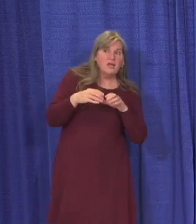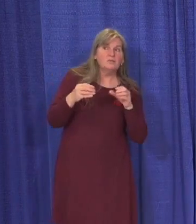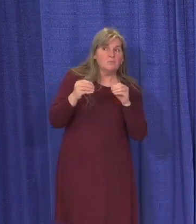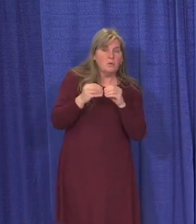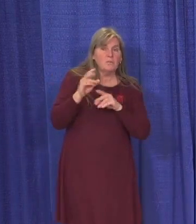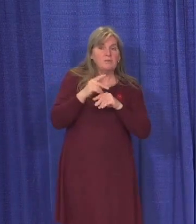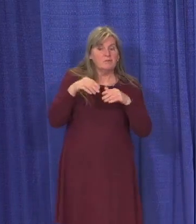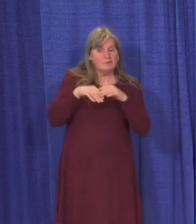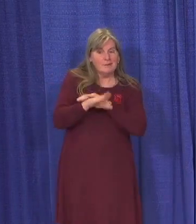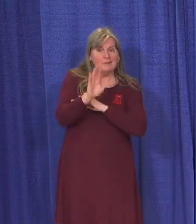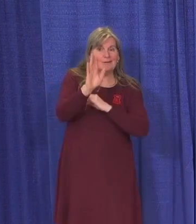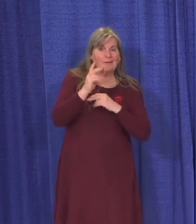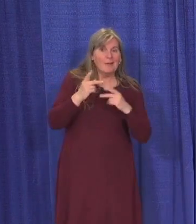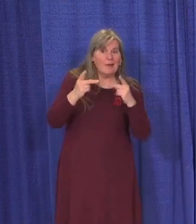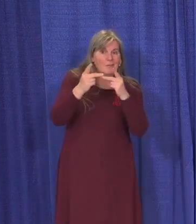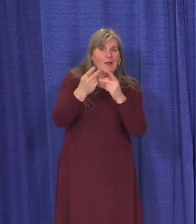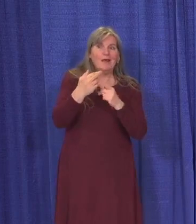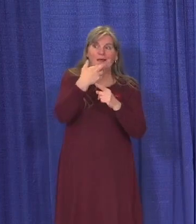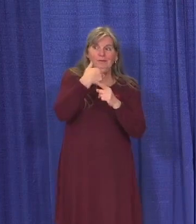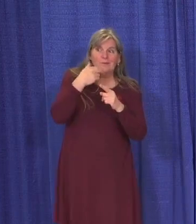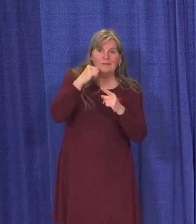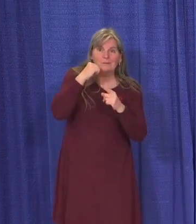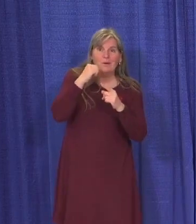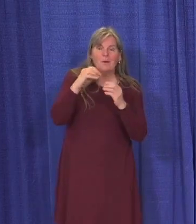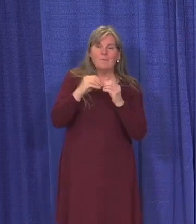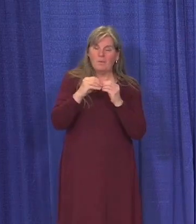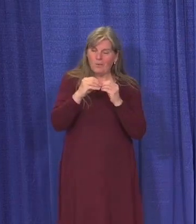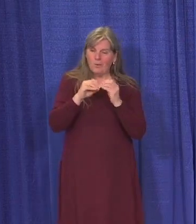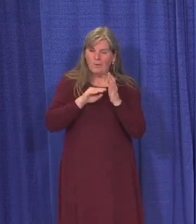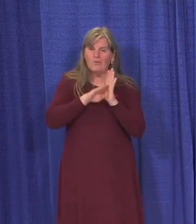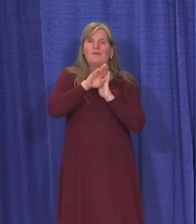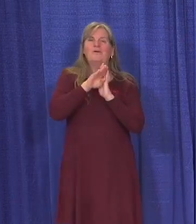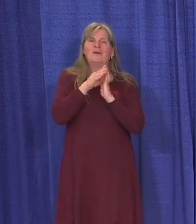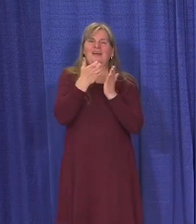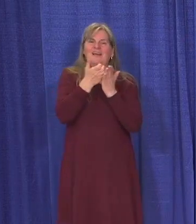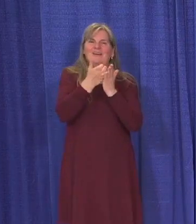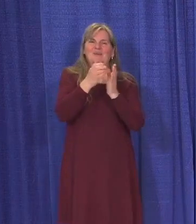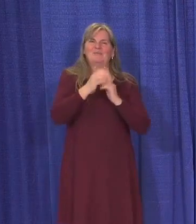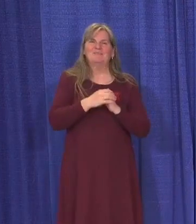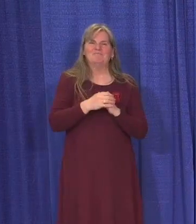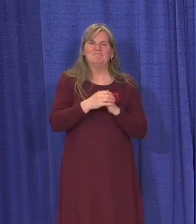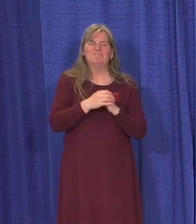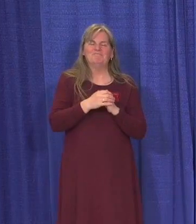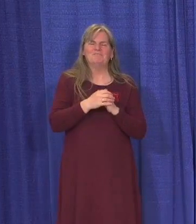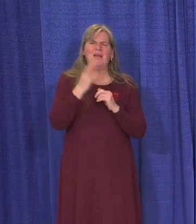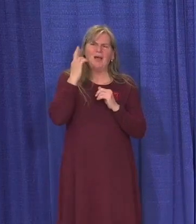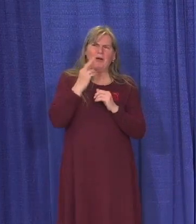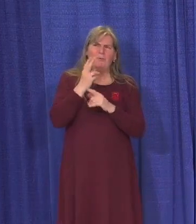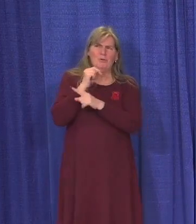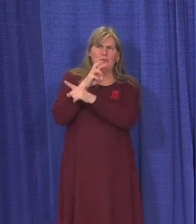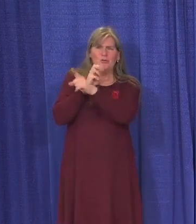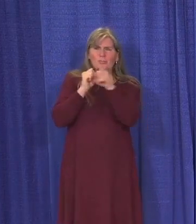As a premier mentioned I agree that Yukon restaurants and bars have done a fantastic job in